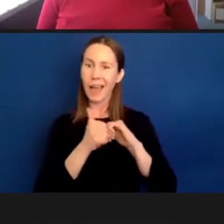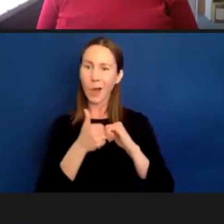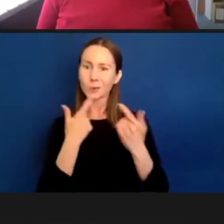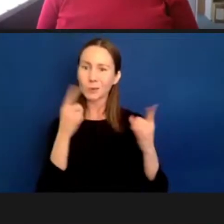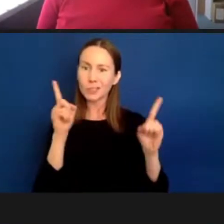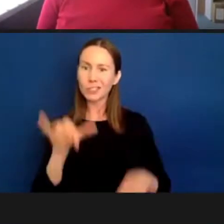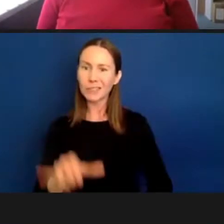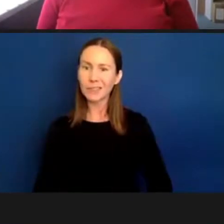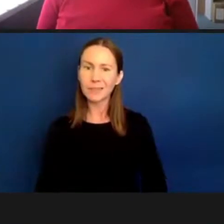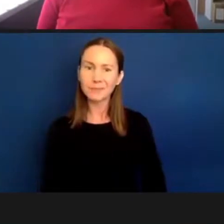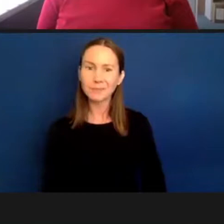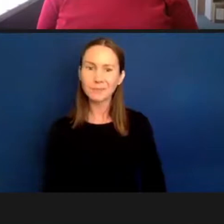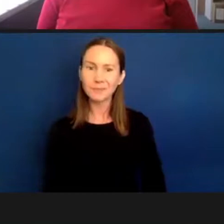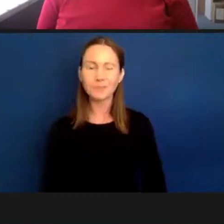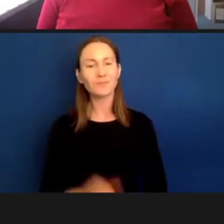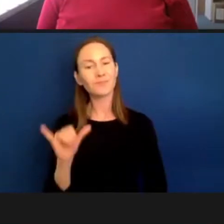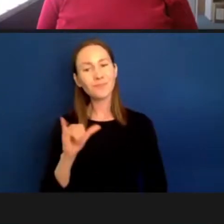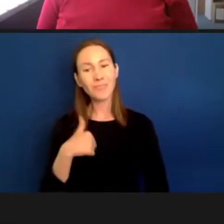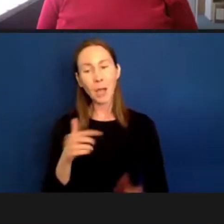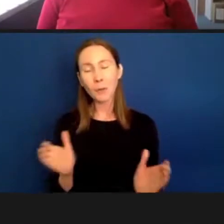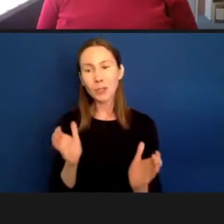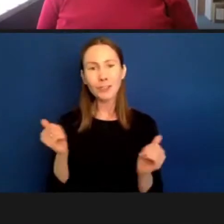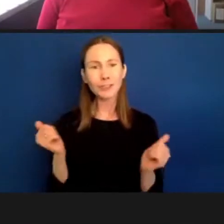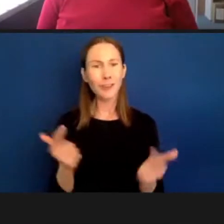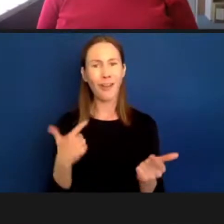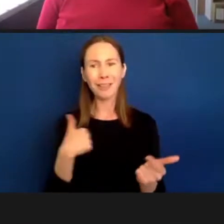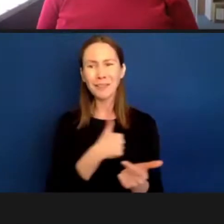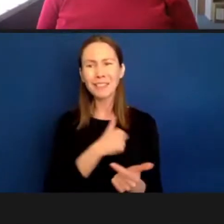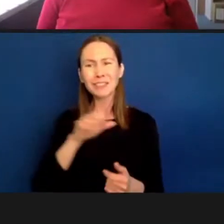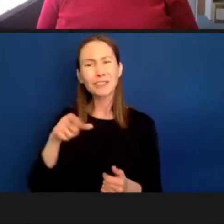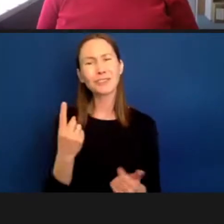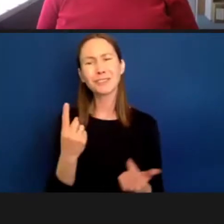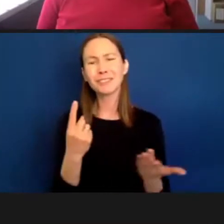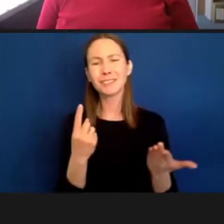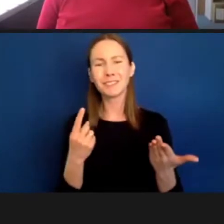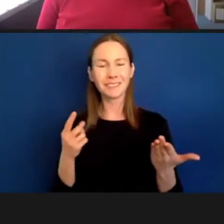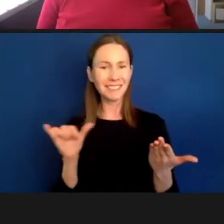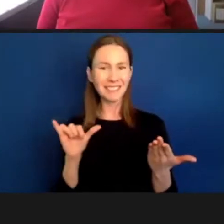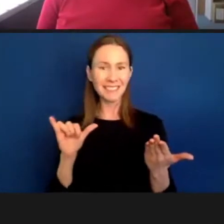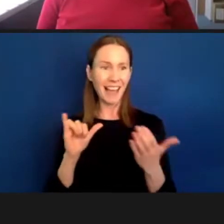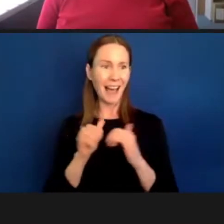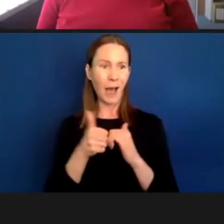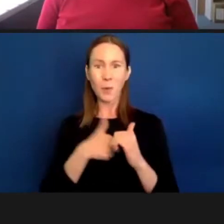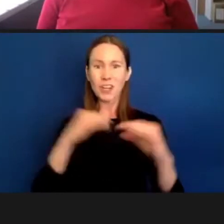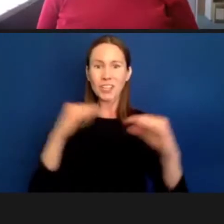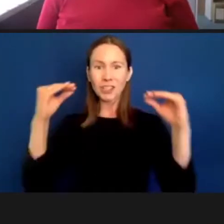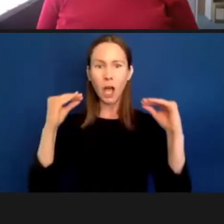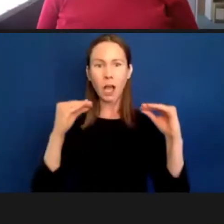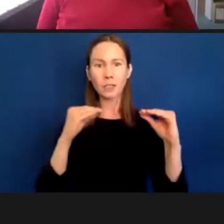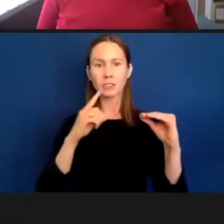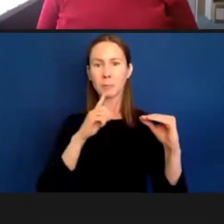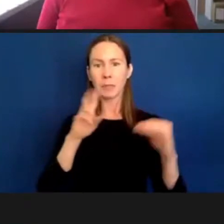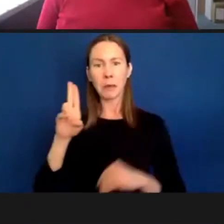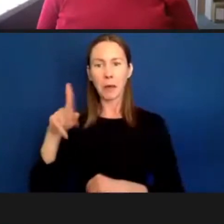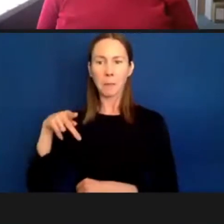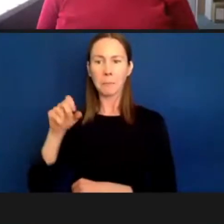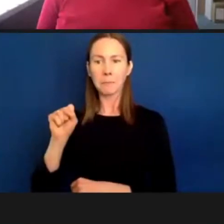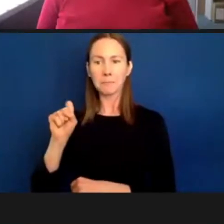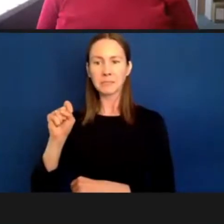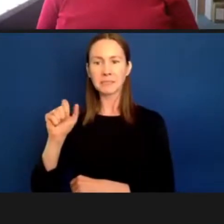I would also encourage us all just as we are taught to be up standers and address racism